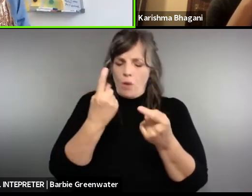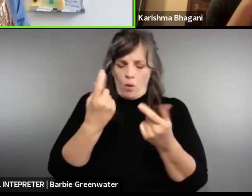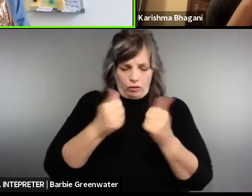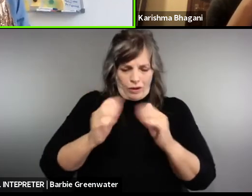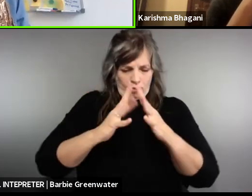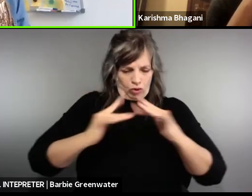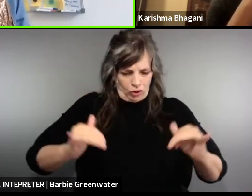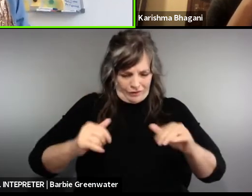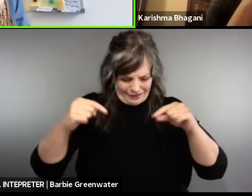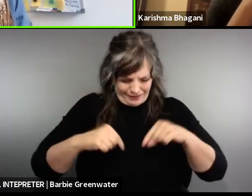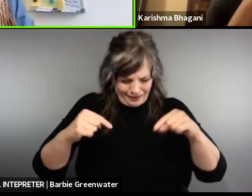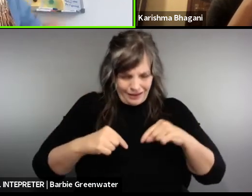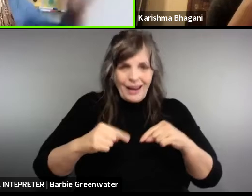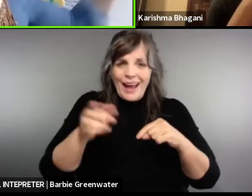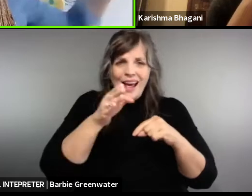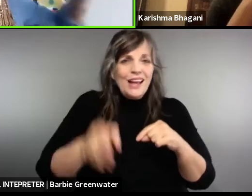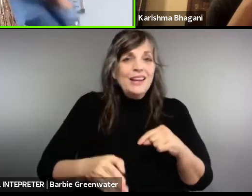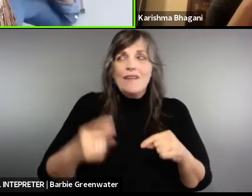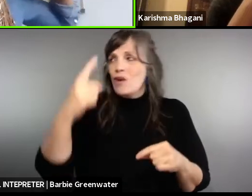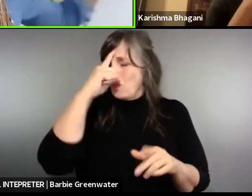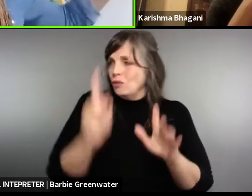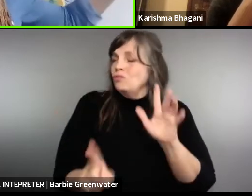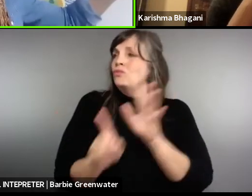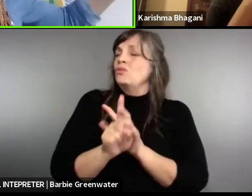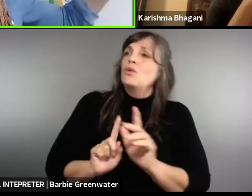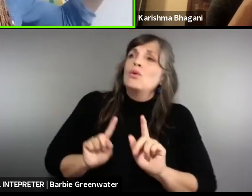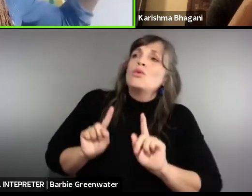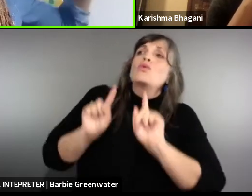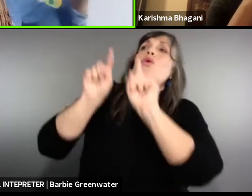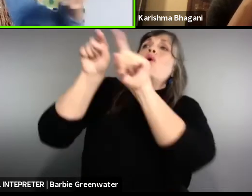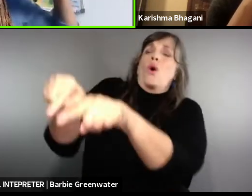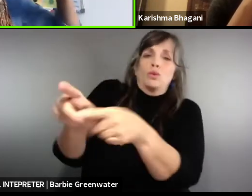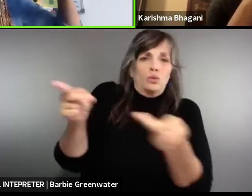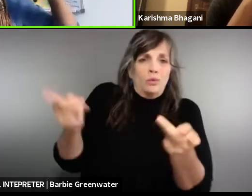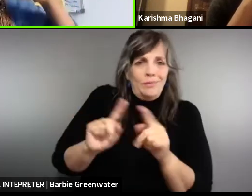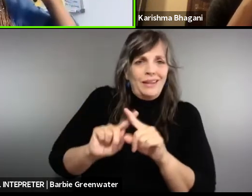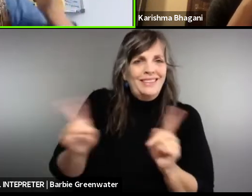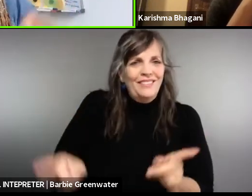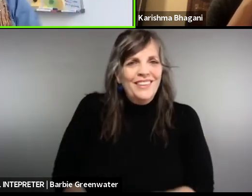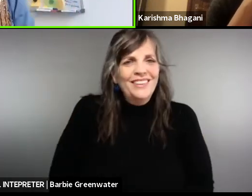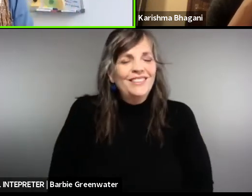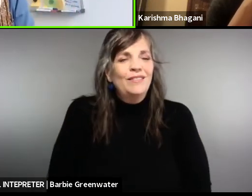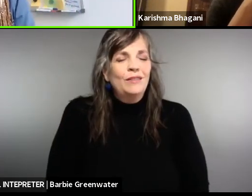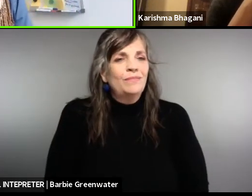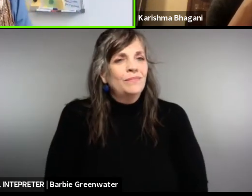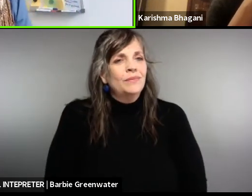It didn't occur to me to just go somewhere very different. And she was very, very well received.